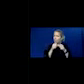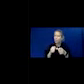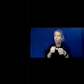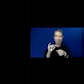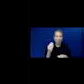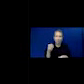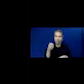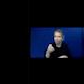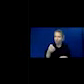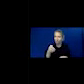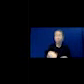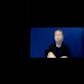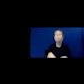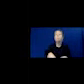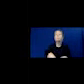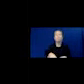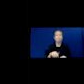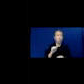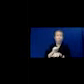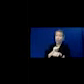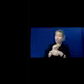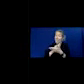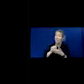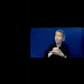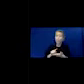She works every Tuesday, Wednesday and Friday.